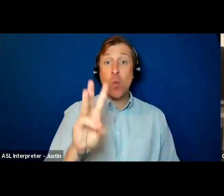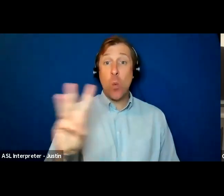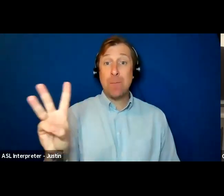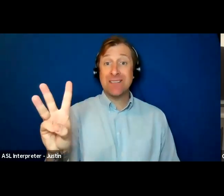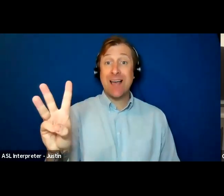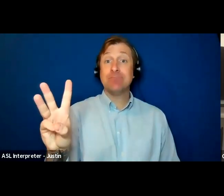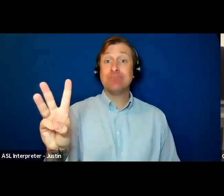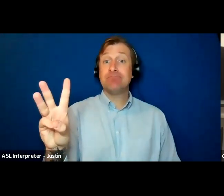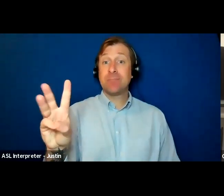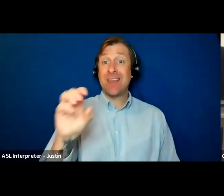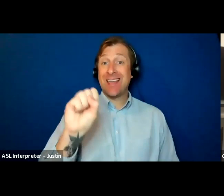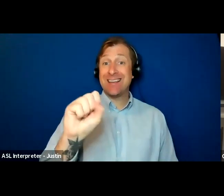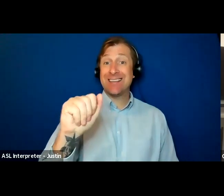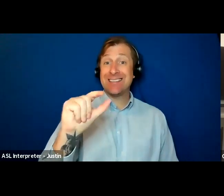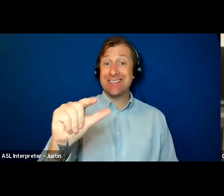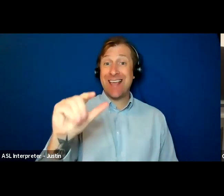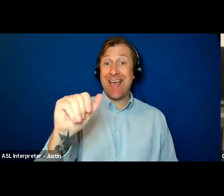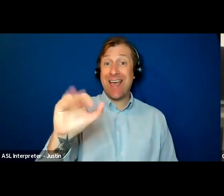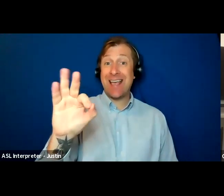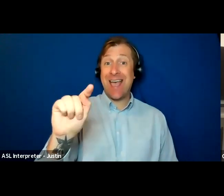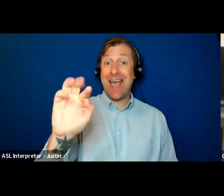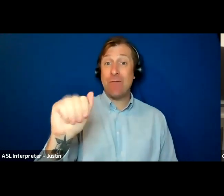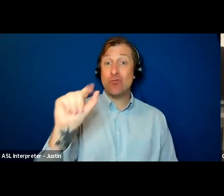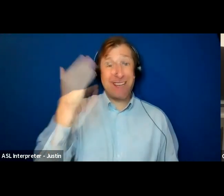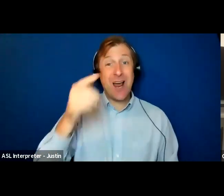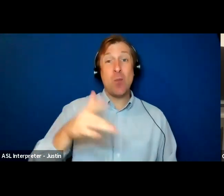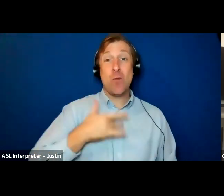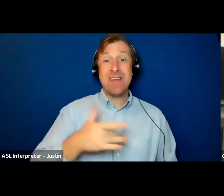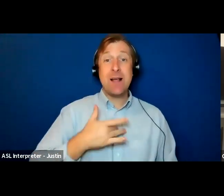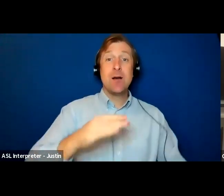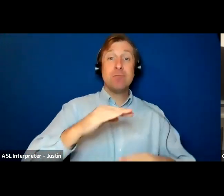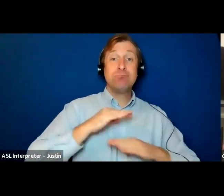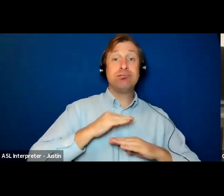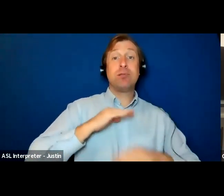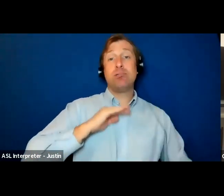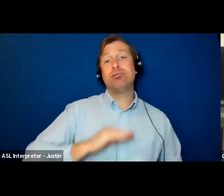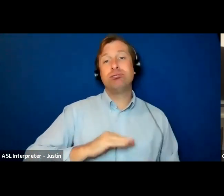You just go to sagaftra.org/backtowork. Before we go into today's presentation,